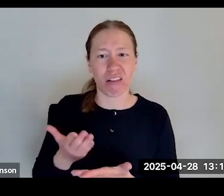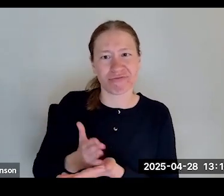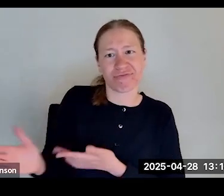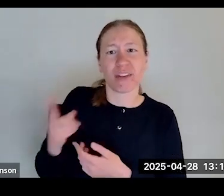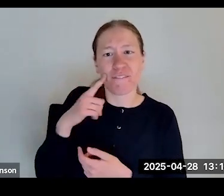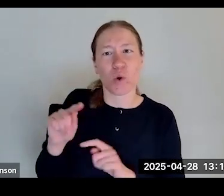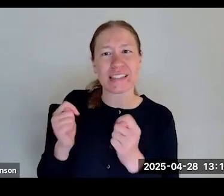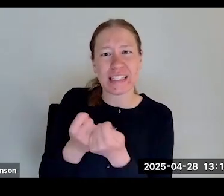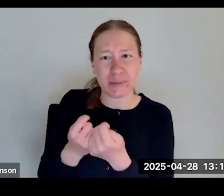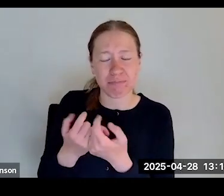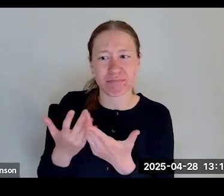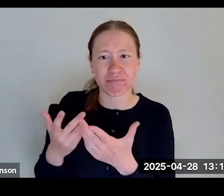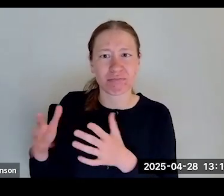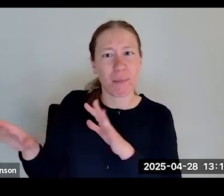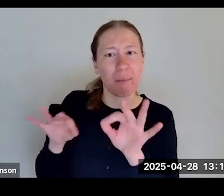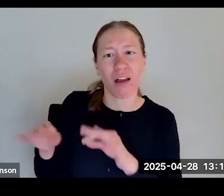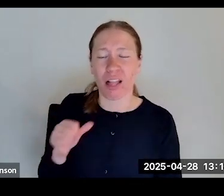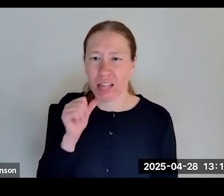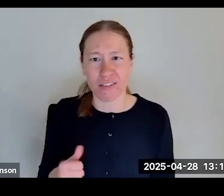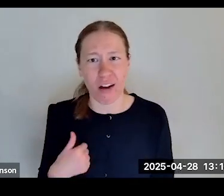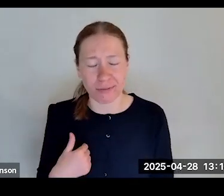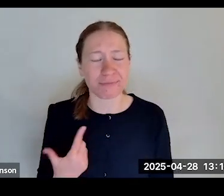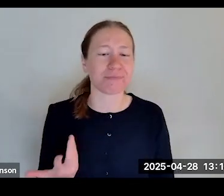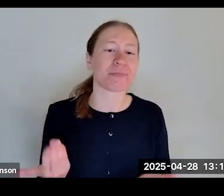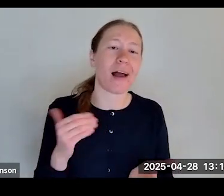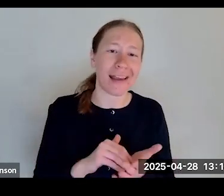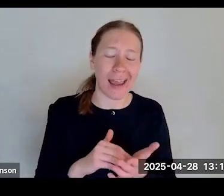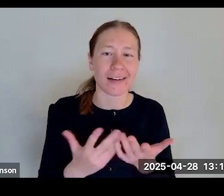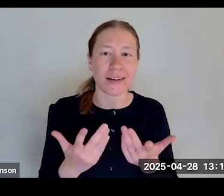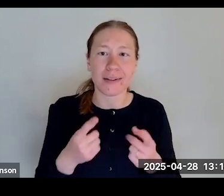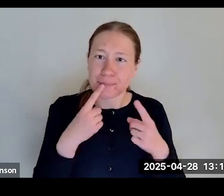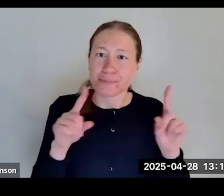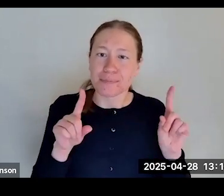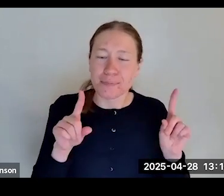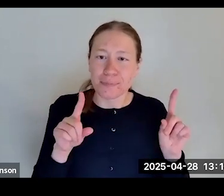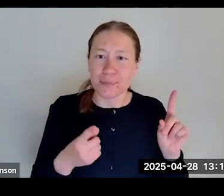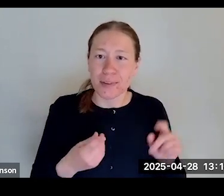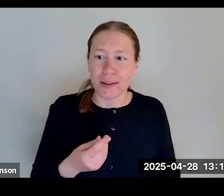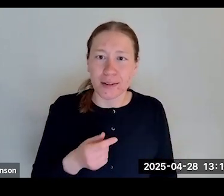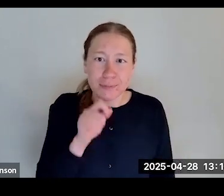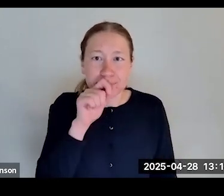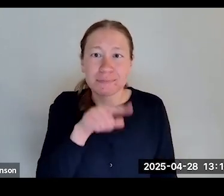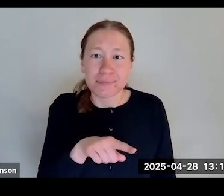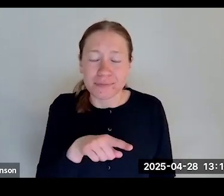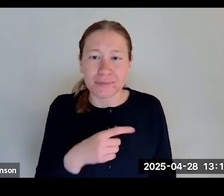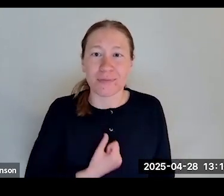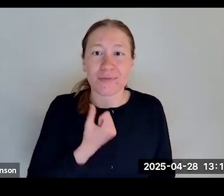So like I said earlier, disclosure is a personal choice and I wanna talk about how to disclose for those who are interested.